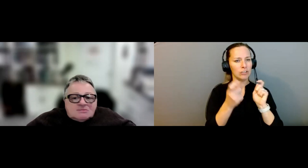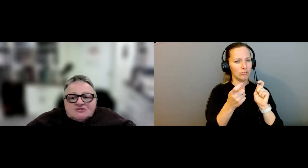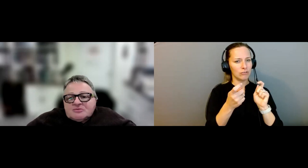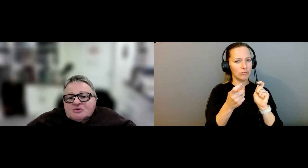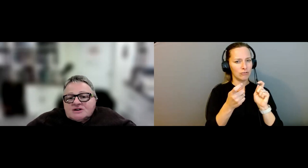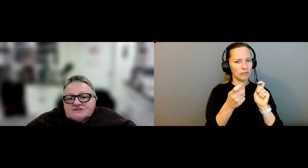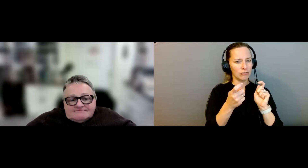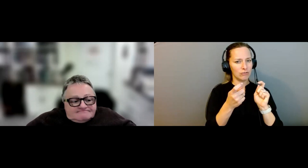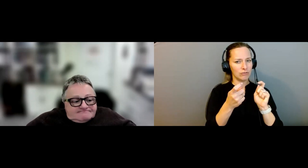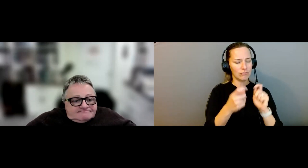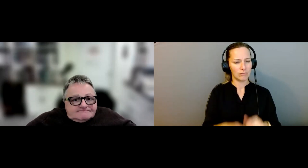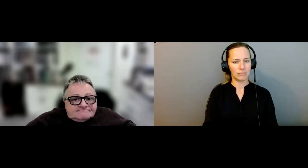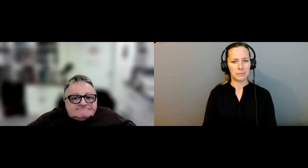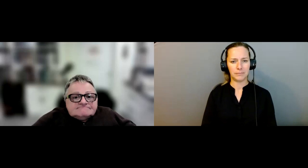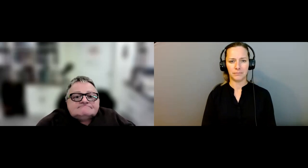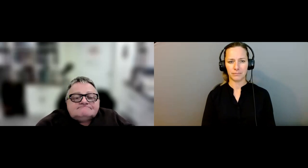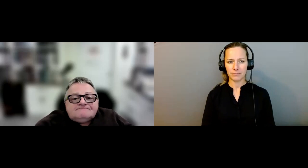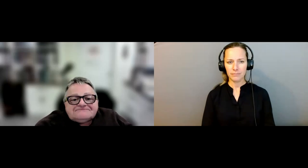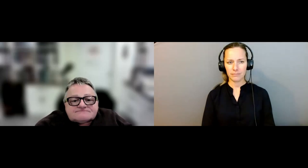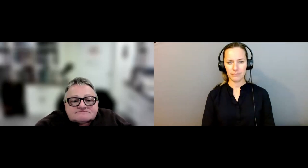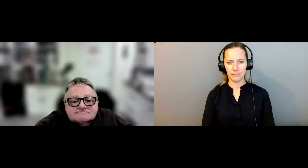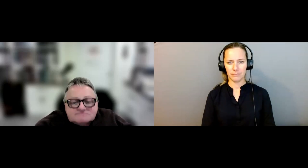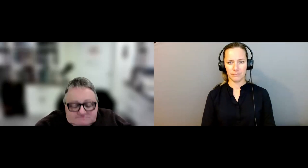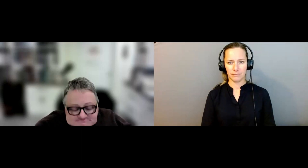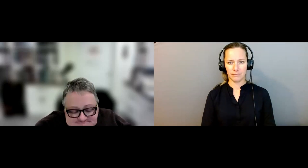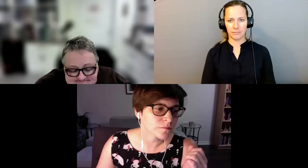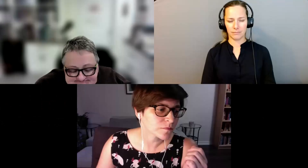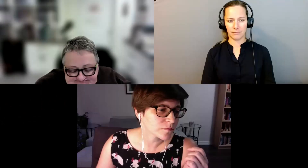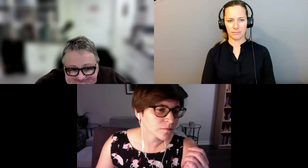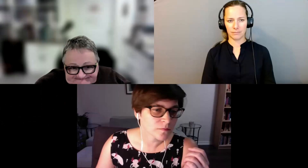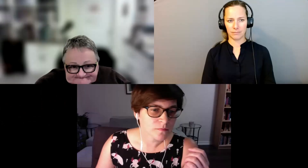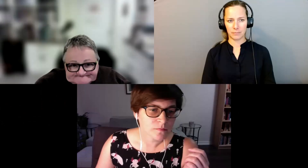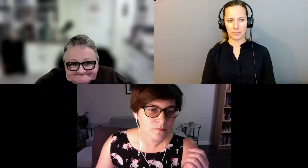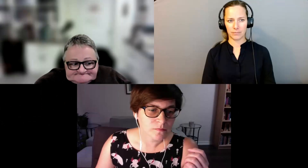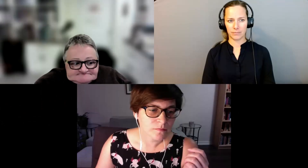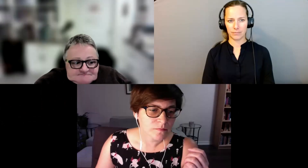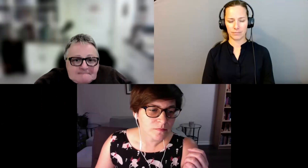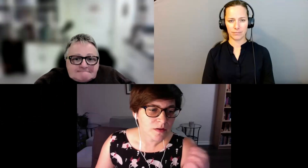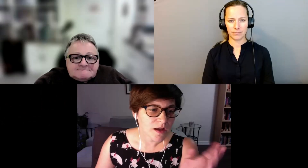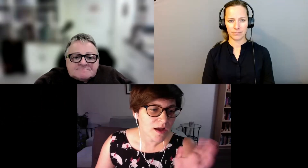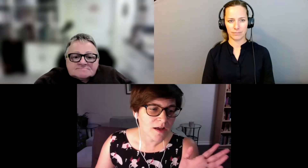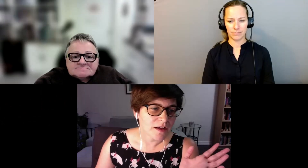In multiple ways. >> DR. JEN